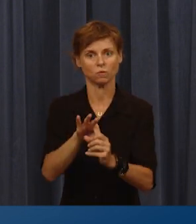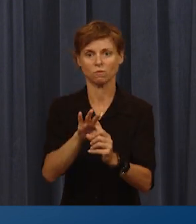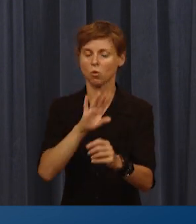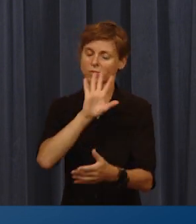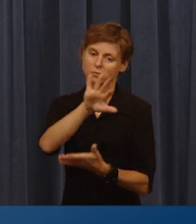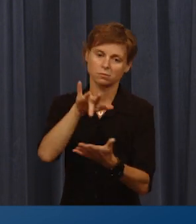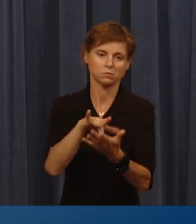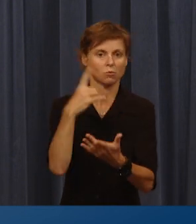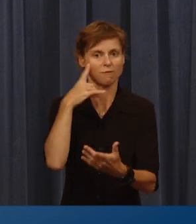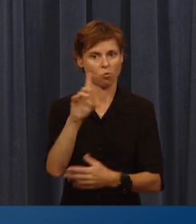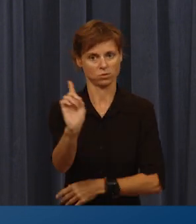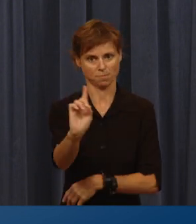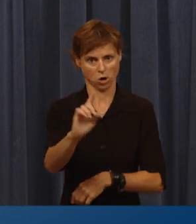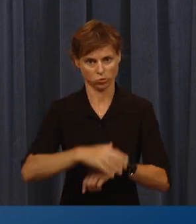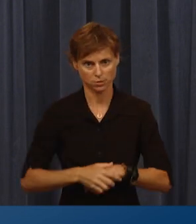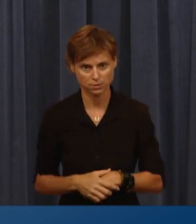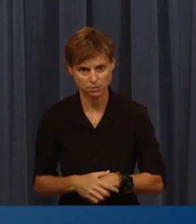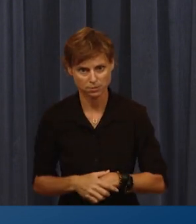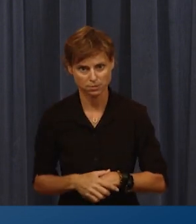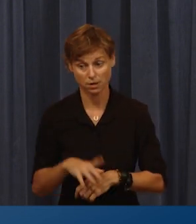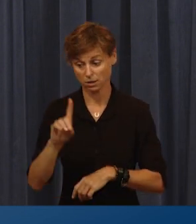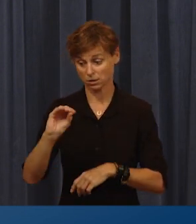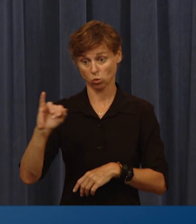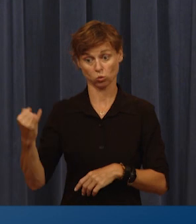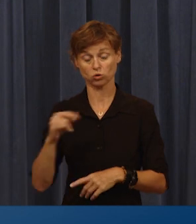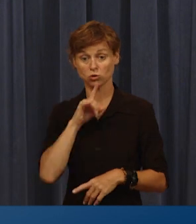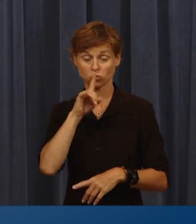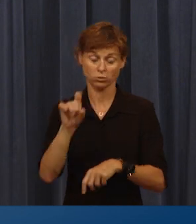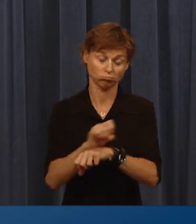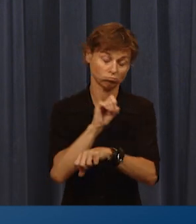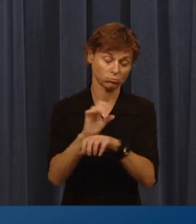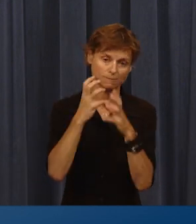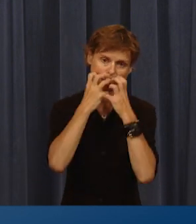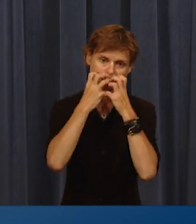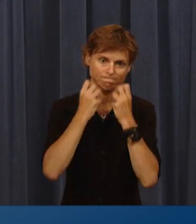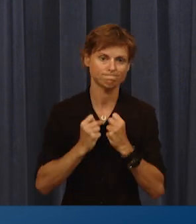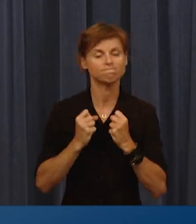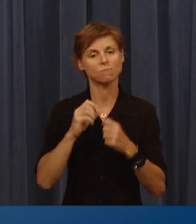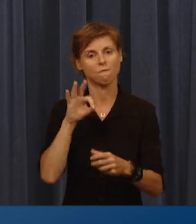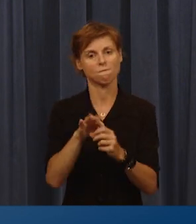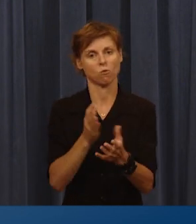The Justice Department works hard to safeguard the voting rights of people with disabilities.